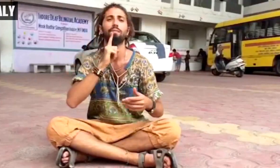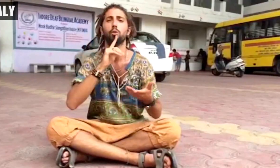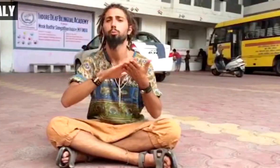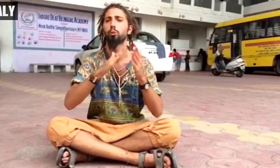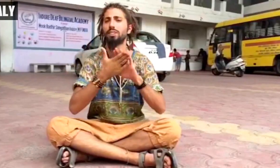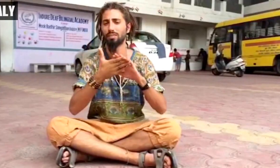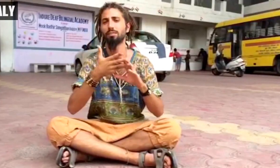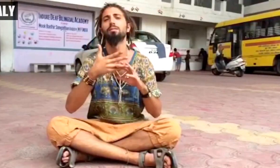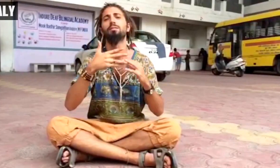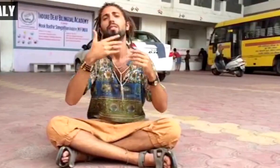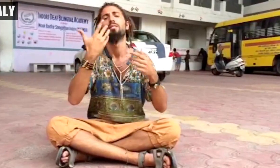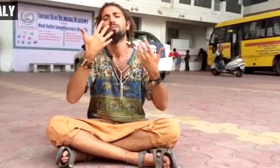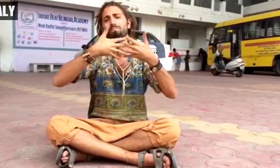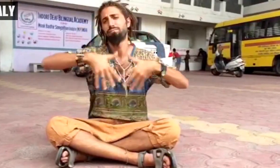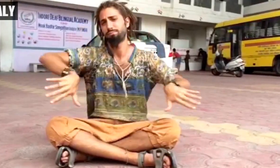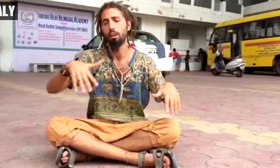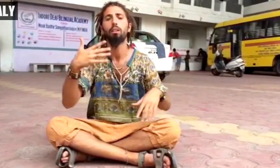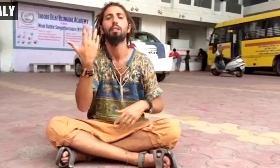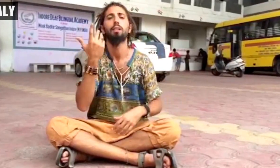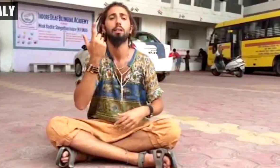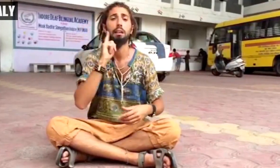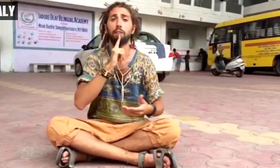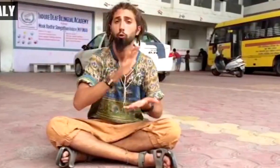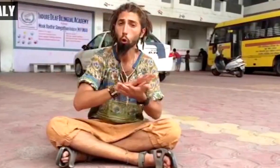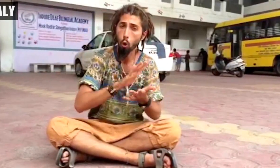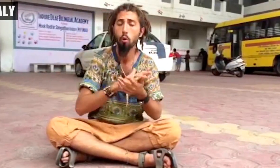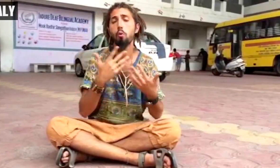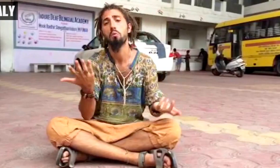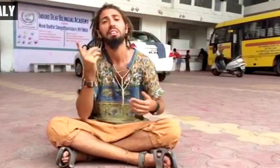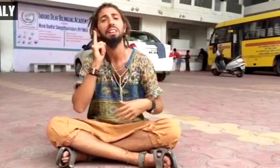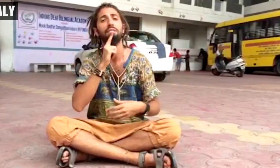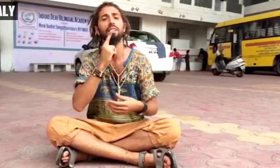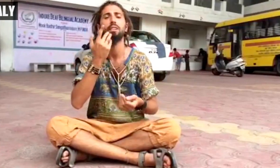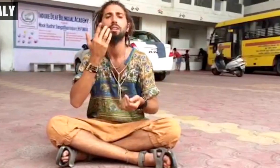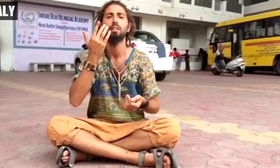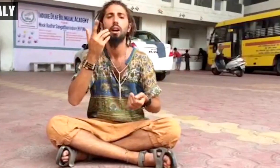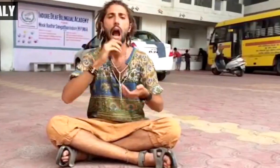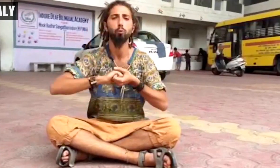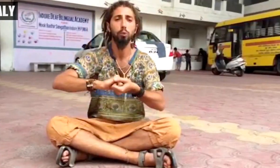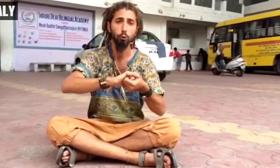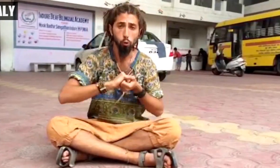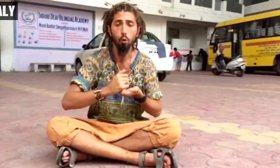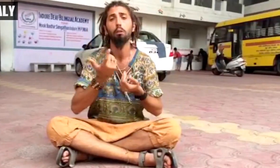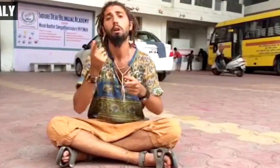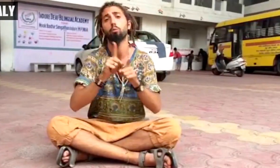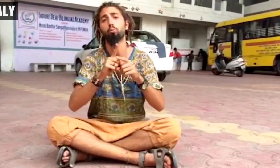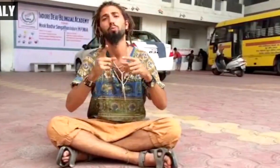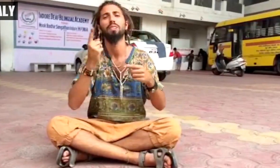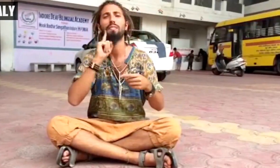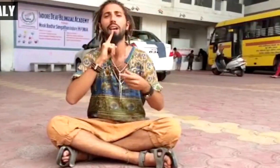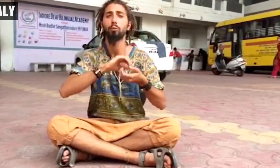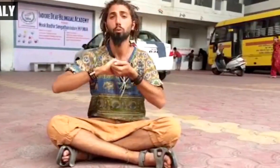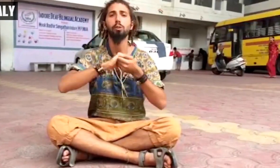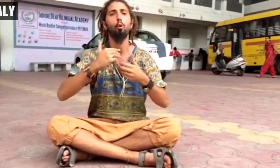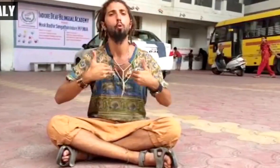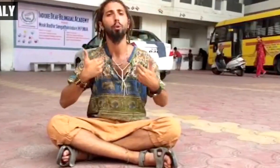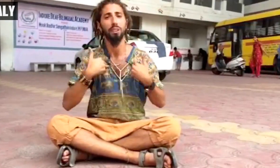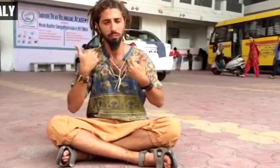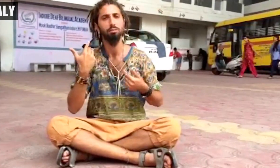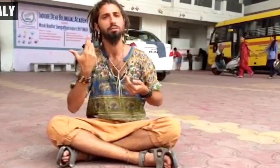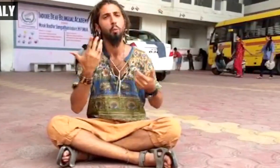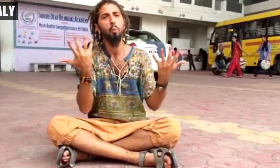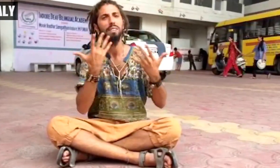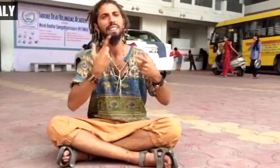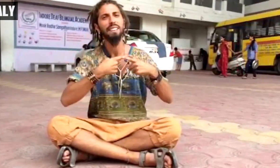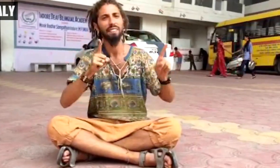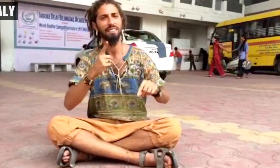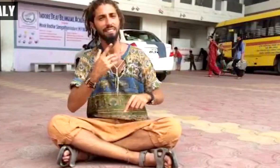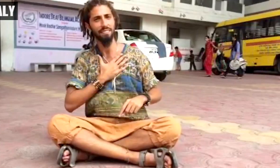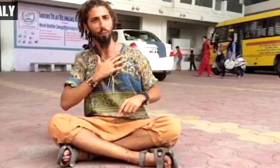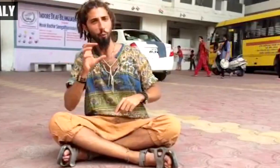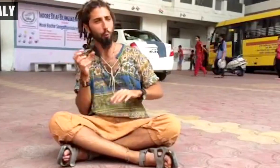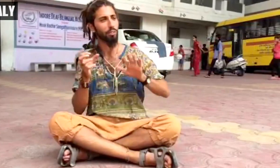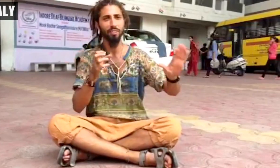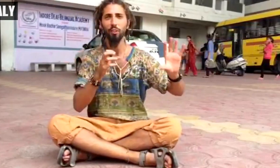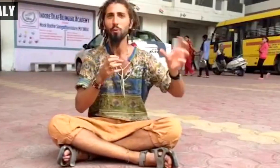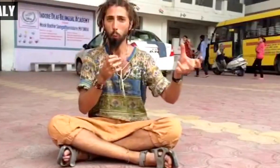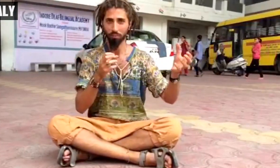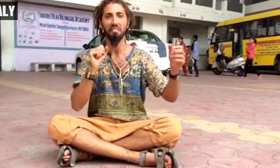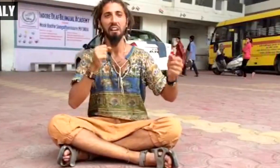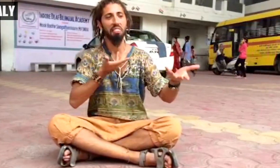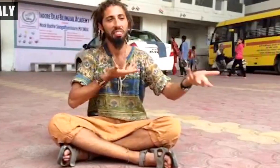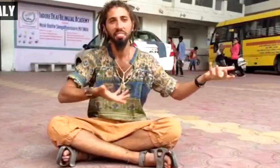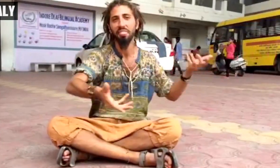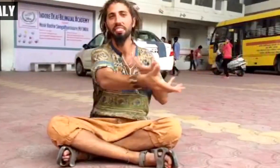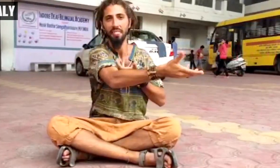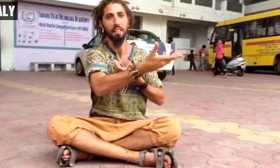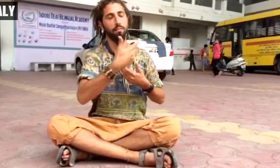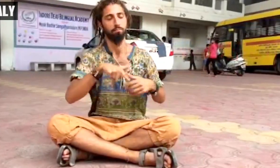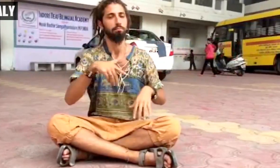Visit Deaf schools and associations, exchange information and stories with them.